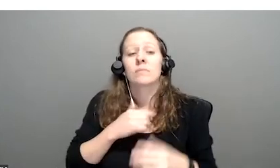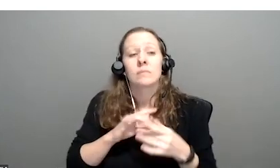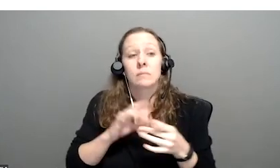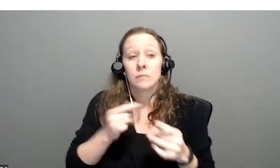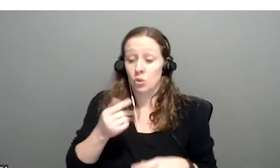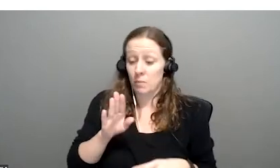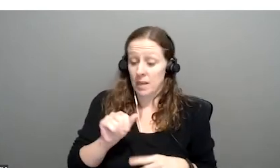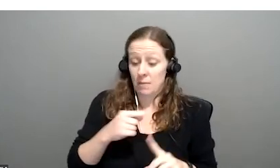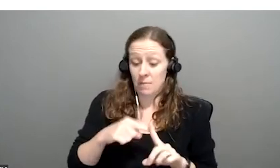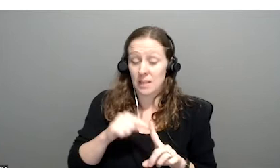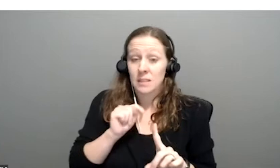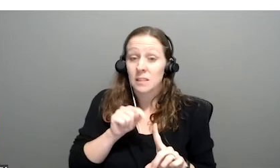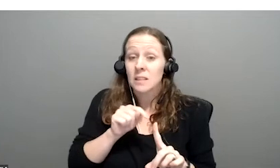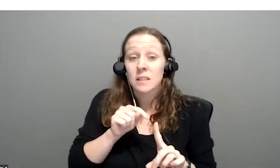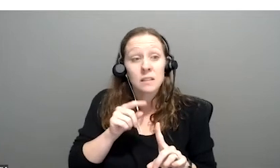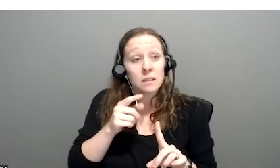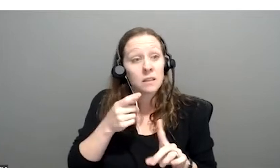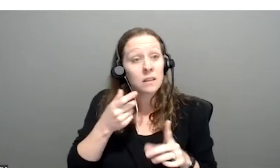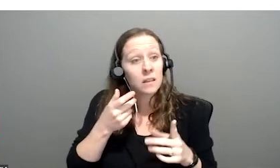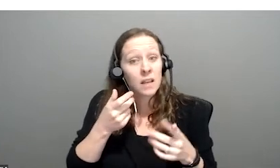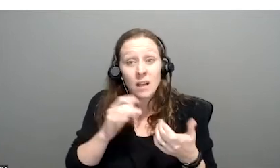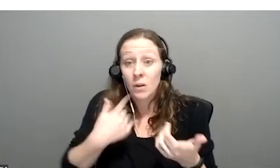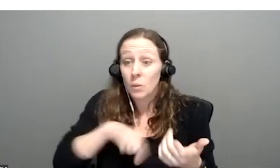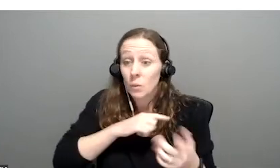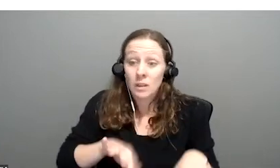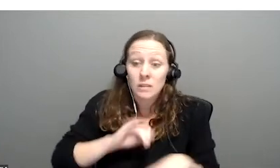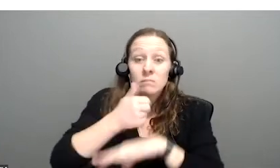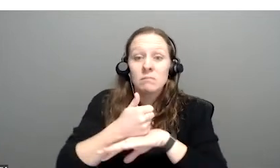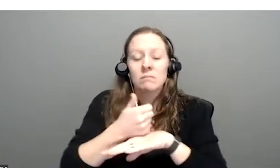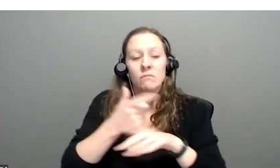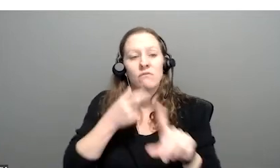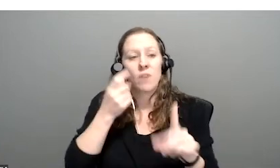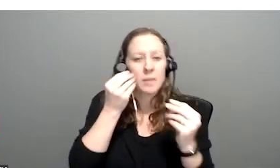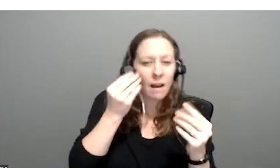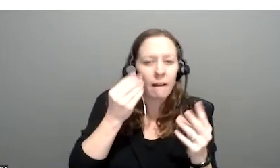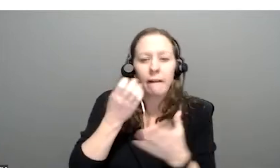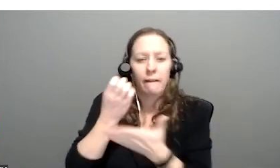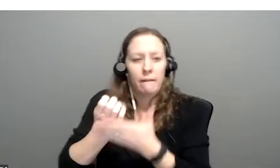however, above all, learning about the outcomes and experiences that Canadians